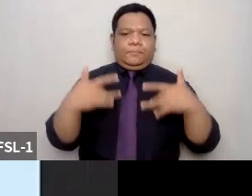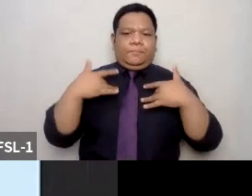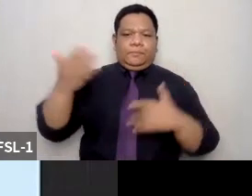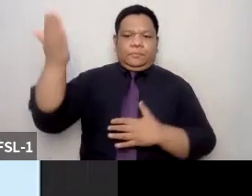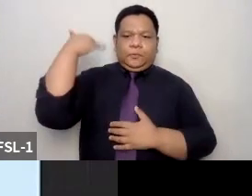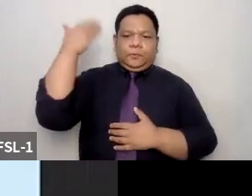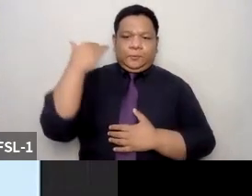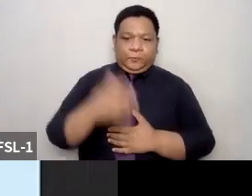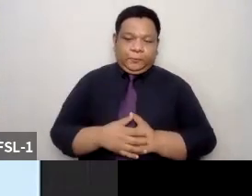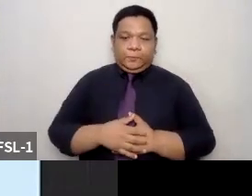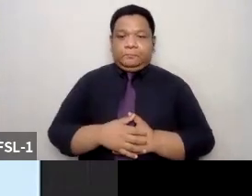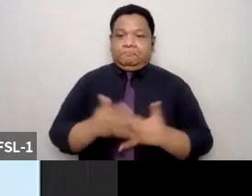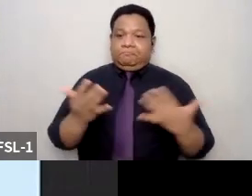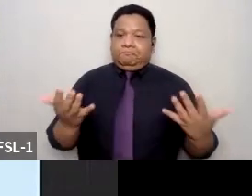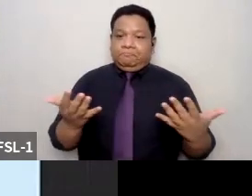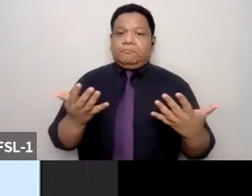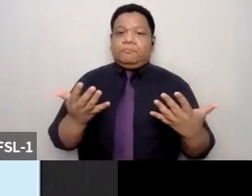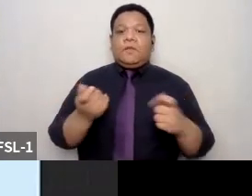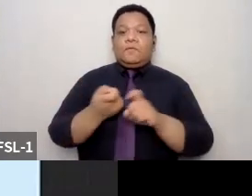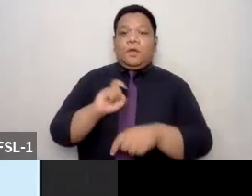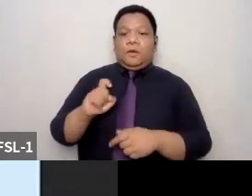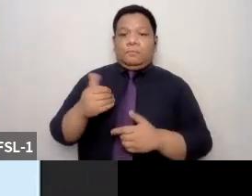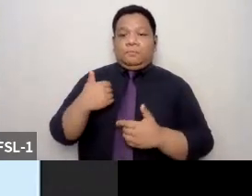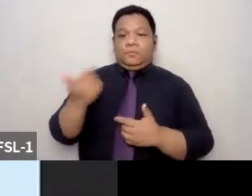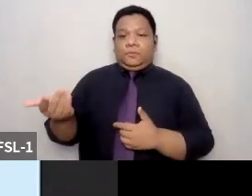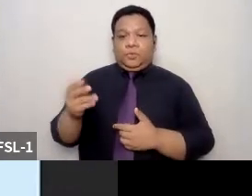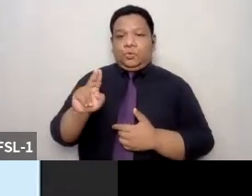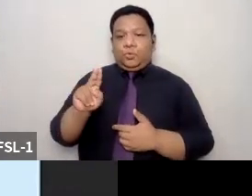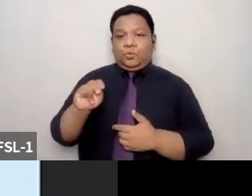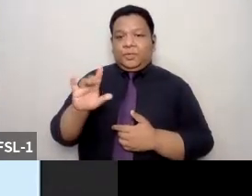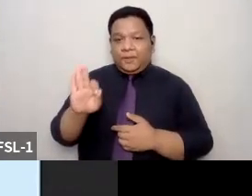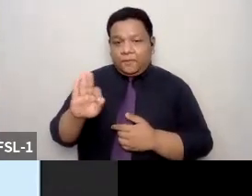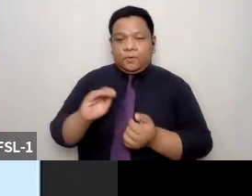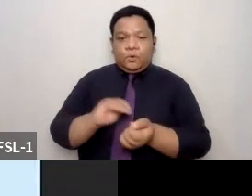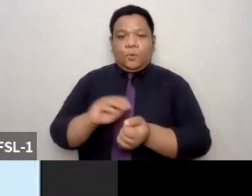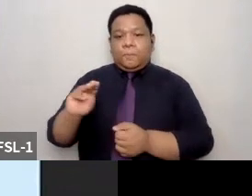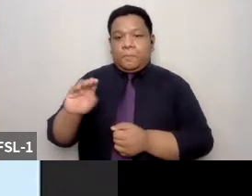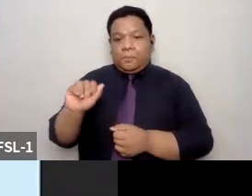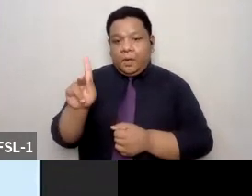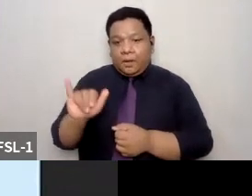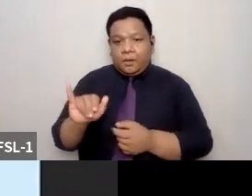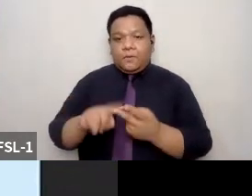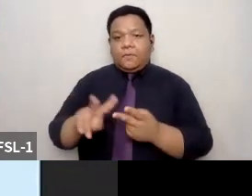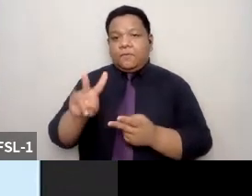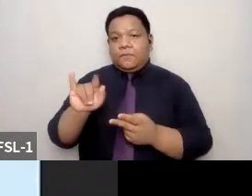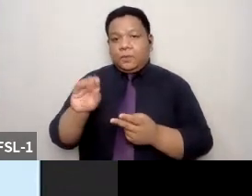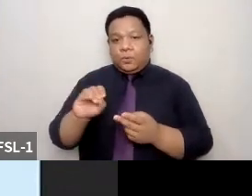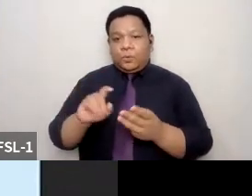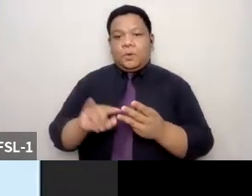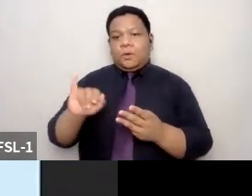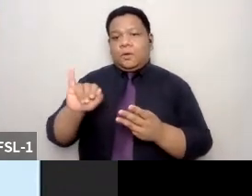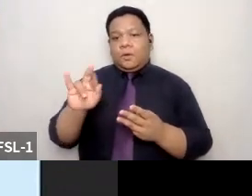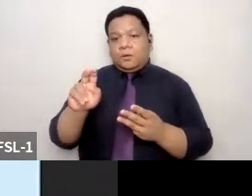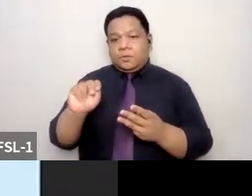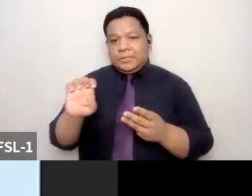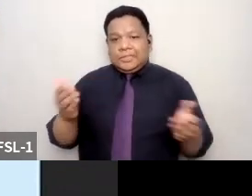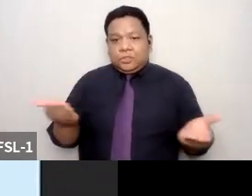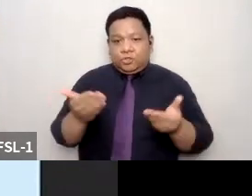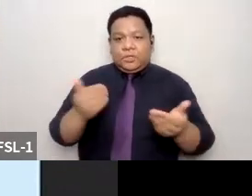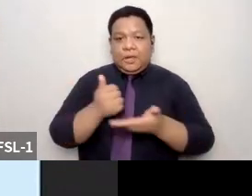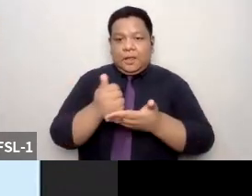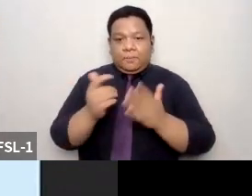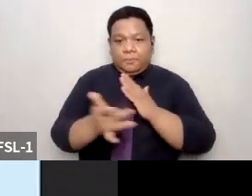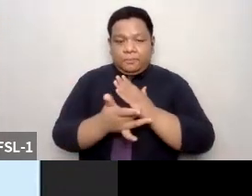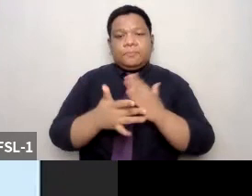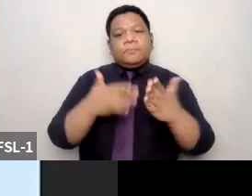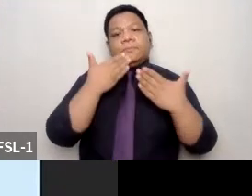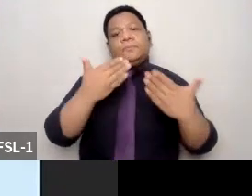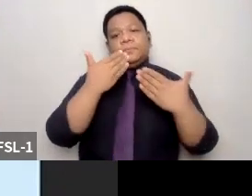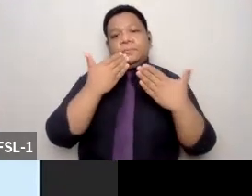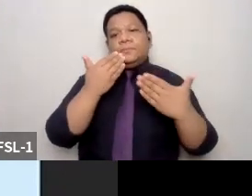With that, on behalf of my colleagues in UNICEF, Doc Macky, Beeto, Irene who are here helping us with the technicals, thank you so much!